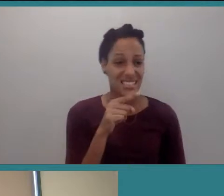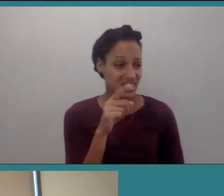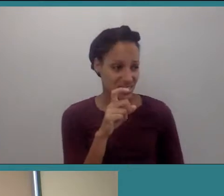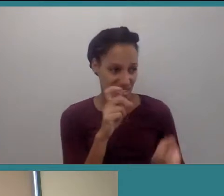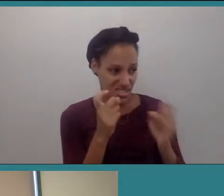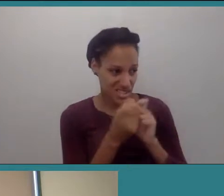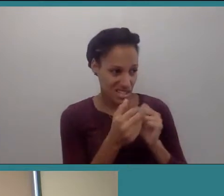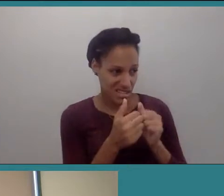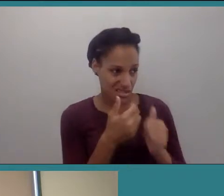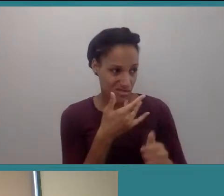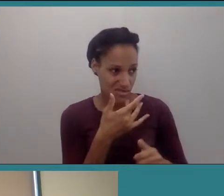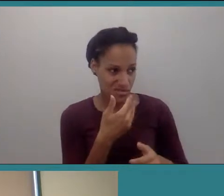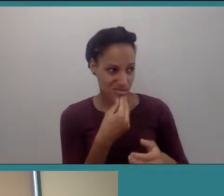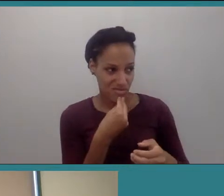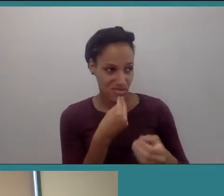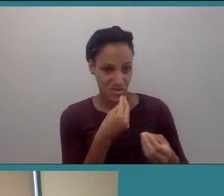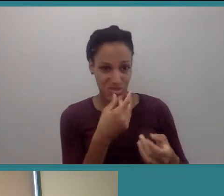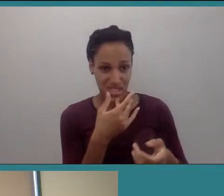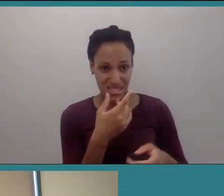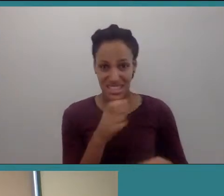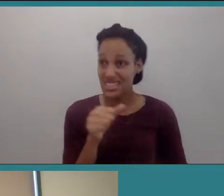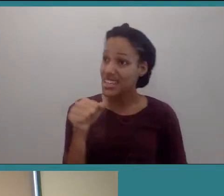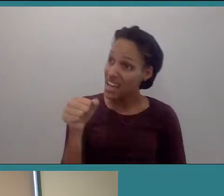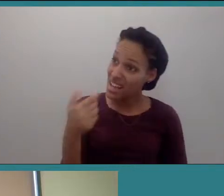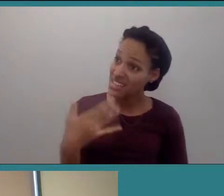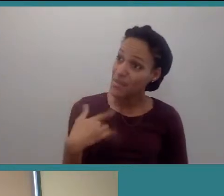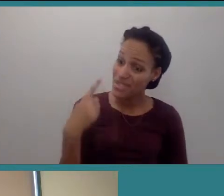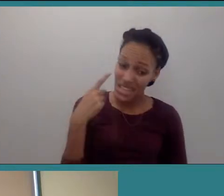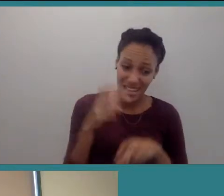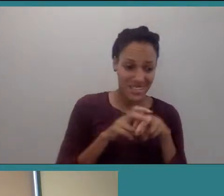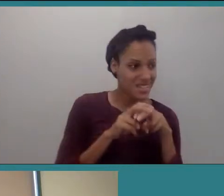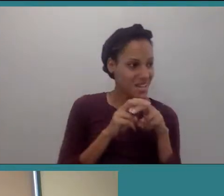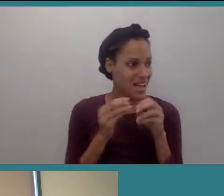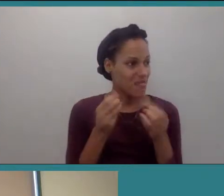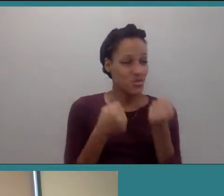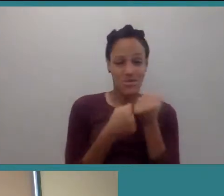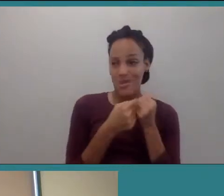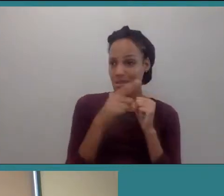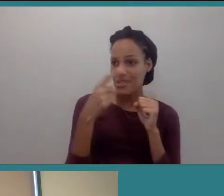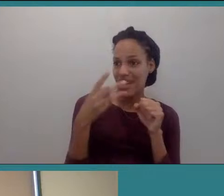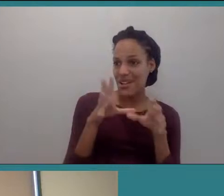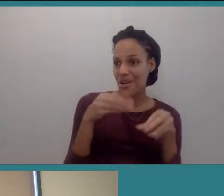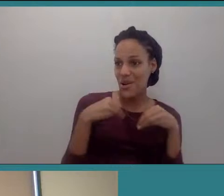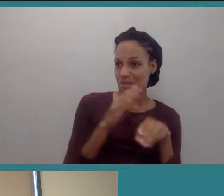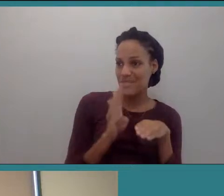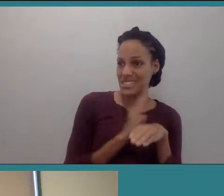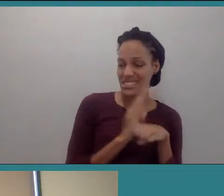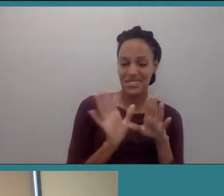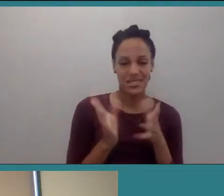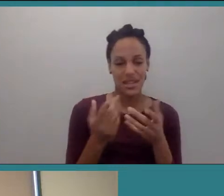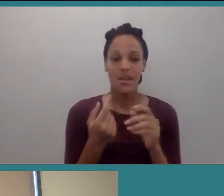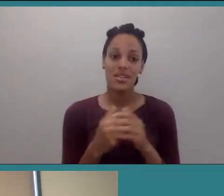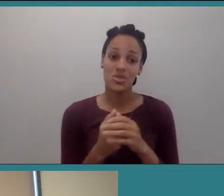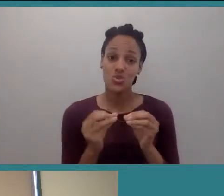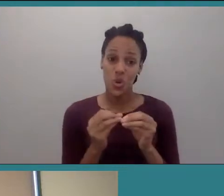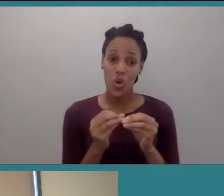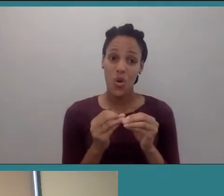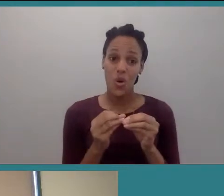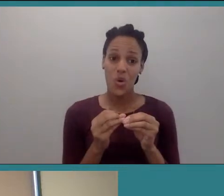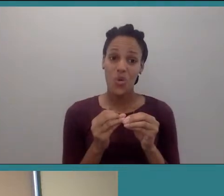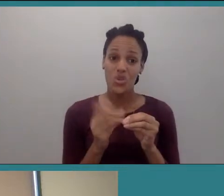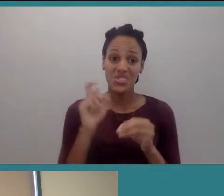to vet them because not all of them have your best interest at heart. I had a situation